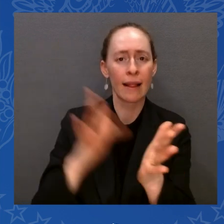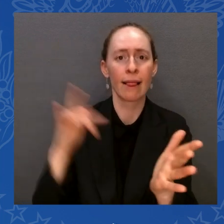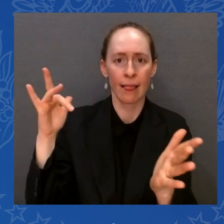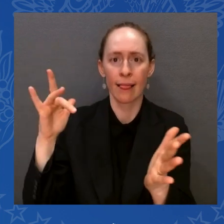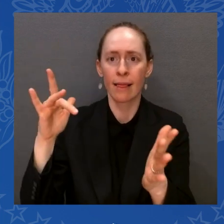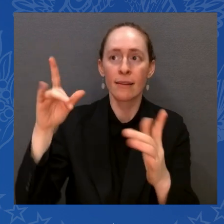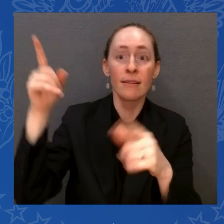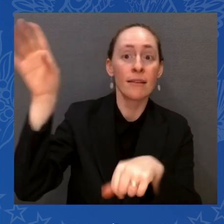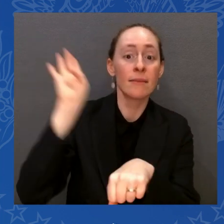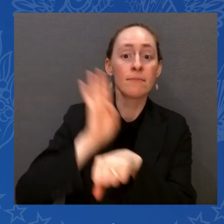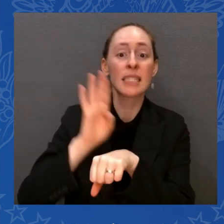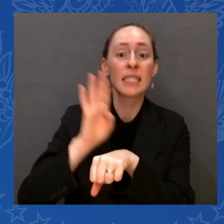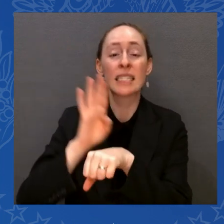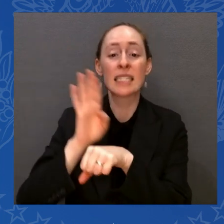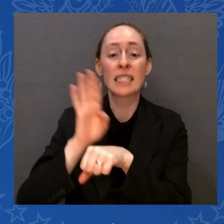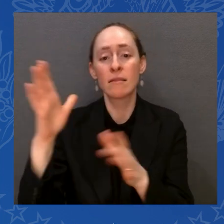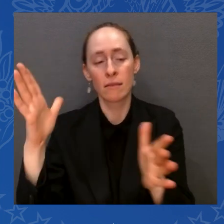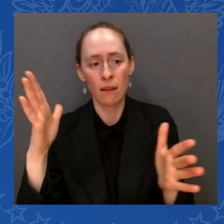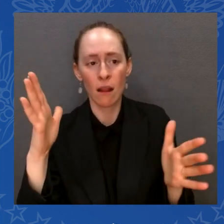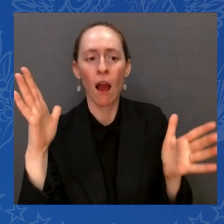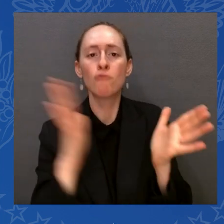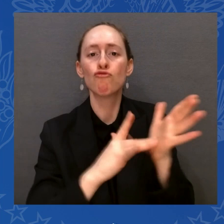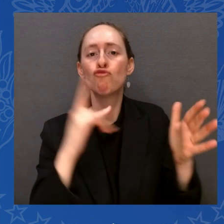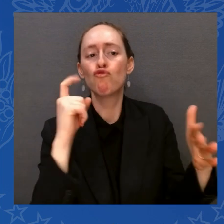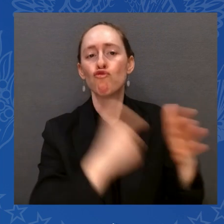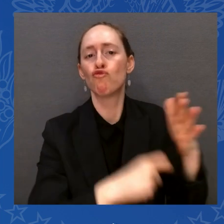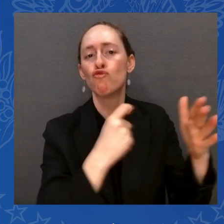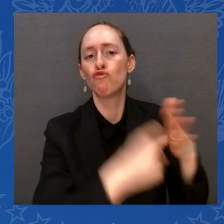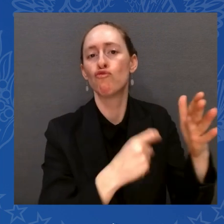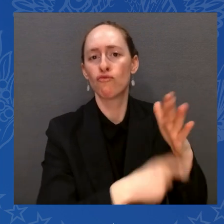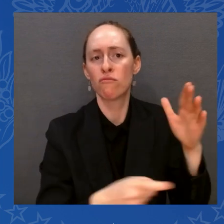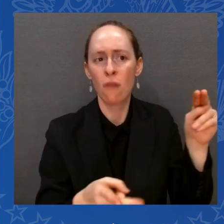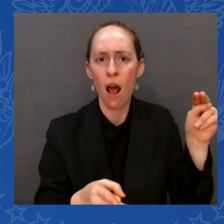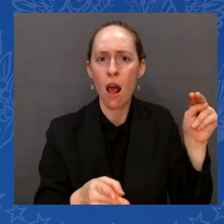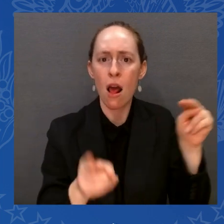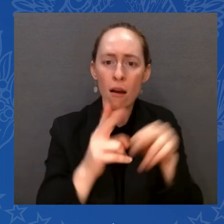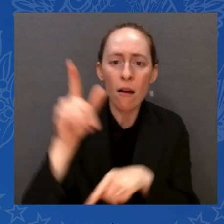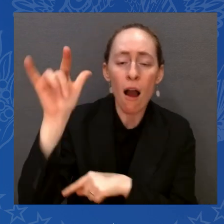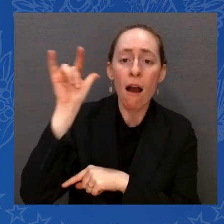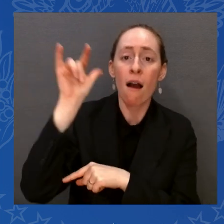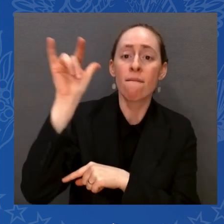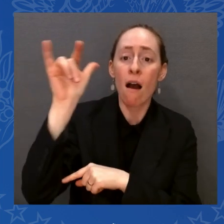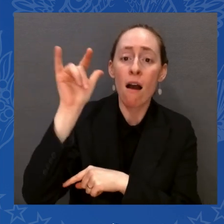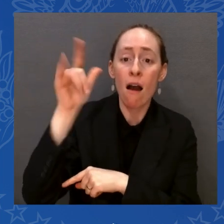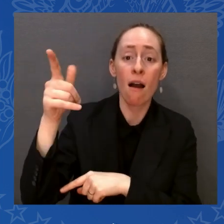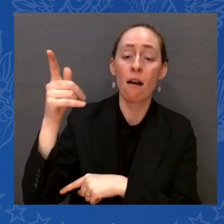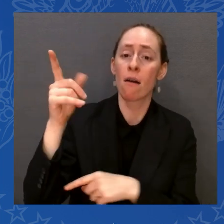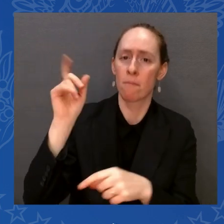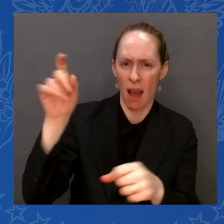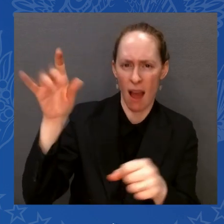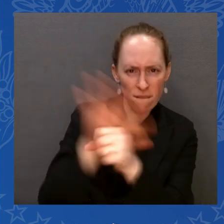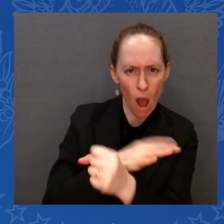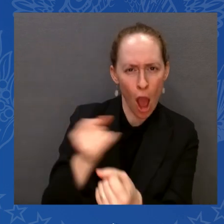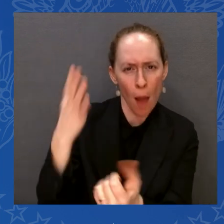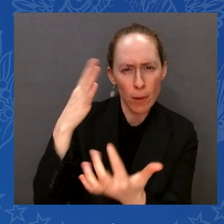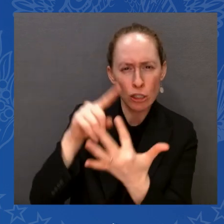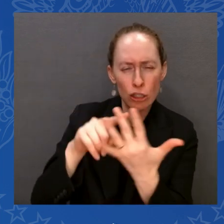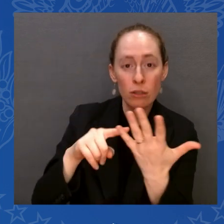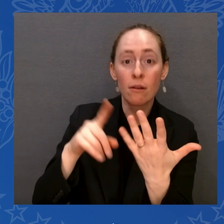just how the full price of the ticket costs upfront, not after the fact, and refund your money if your flight is cancelled.